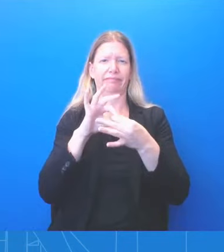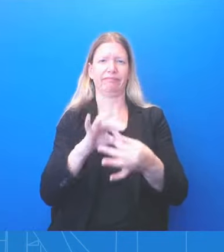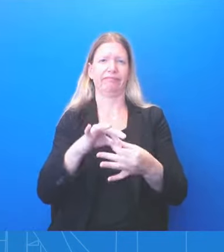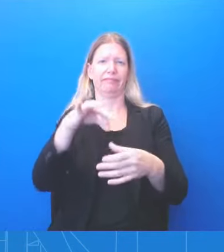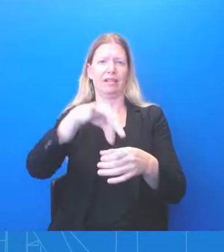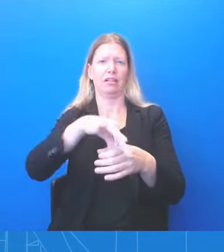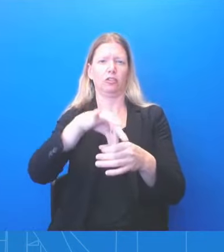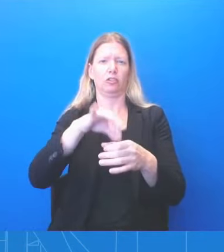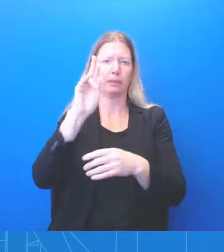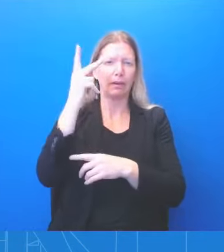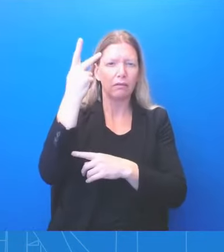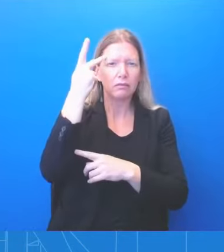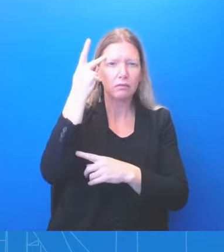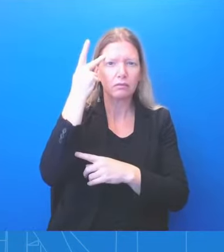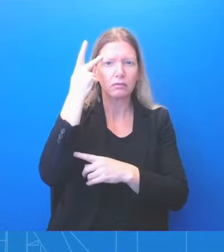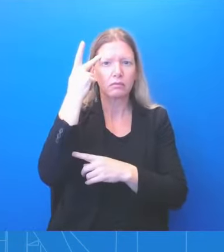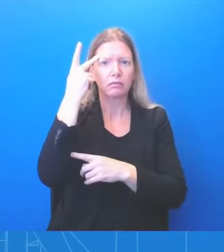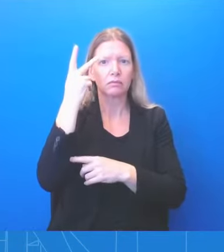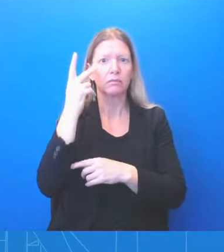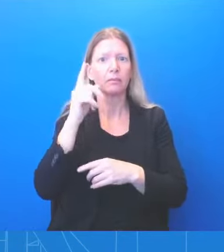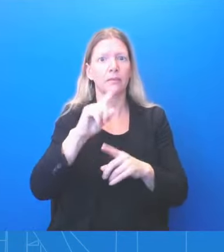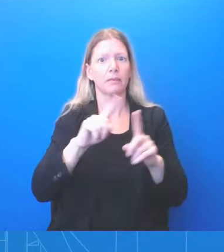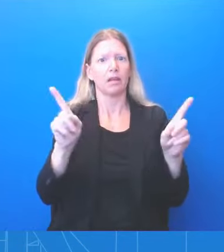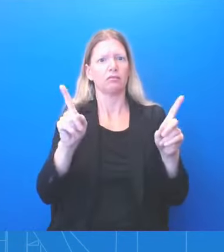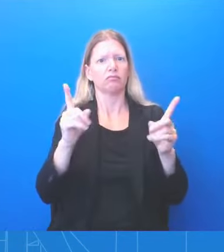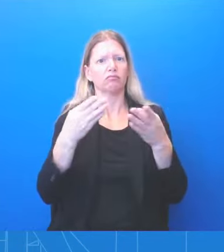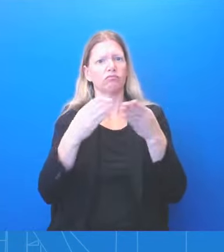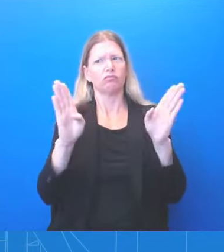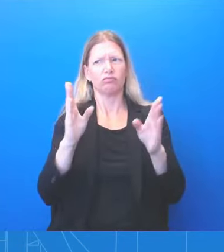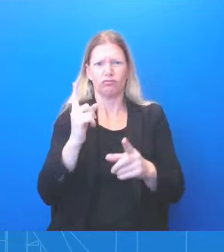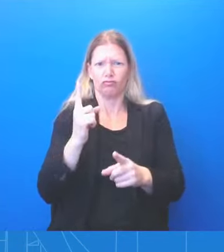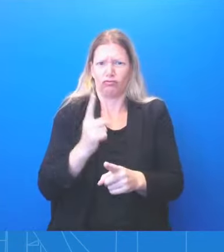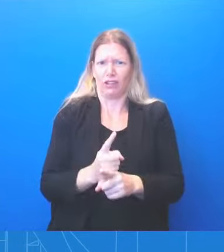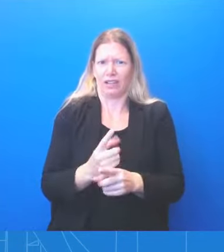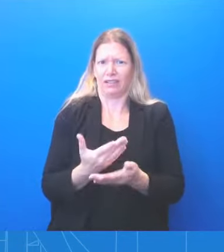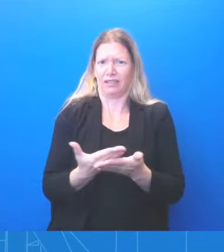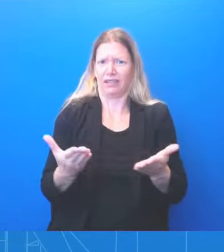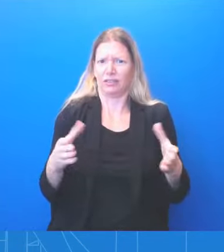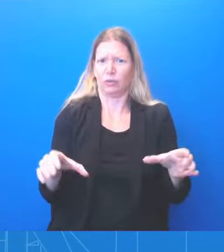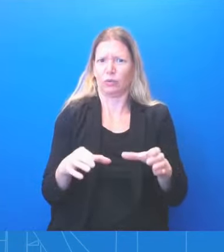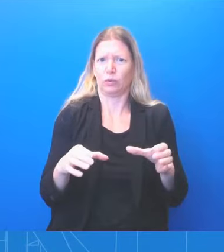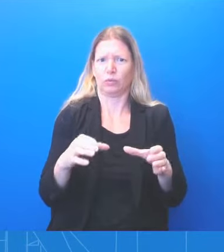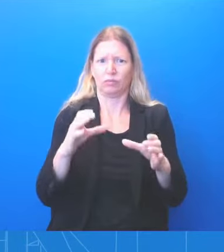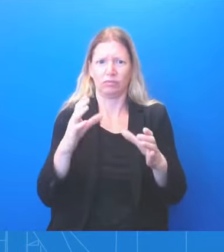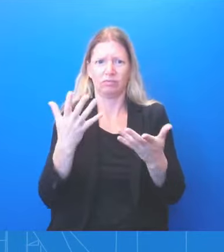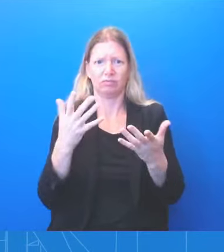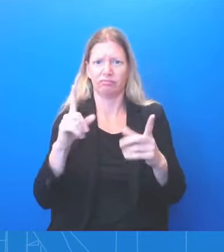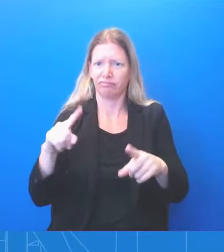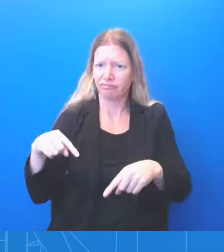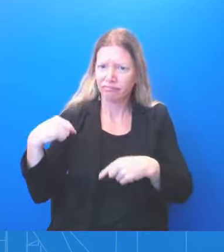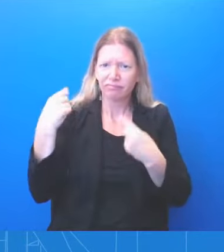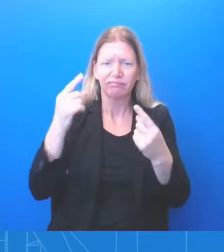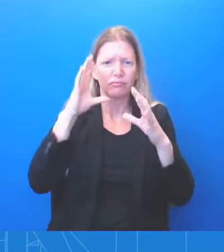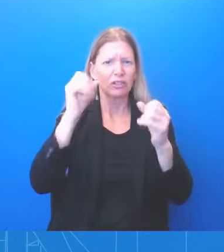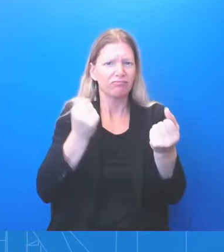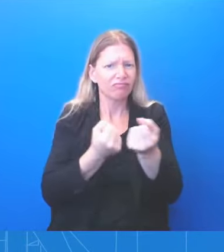The President has been incredibly supportive of and hoping for the pass of the John Lewis Act,